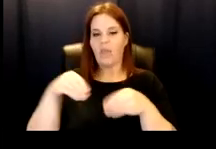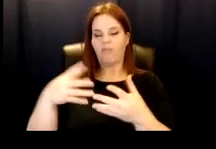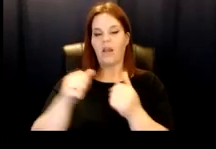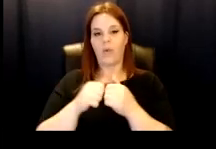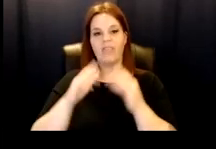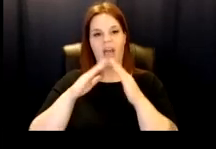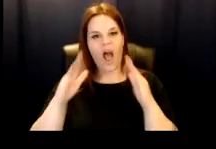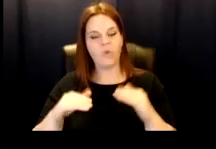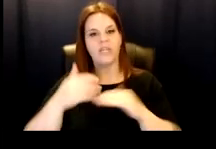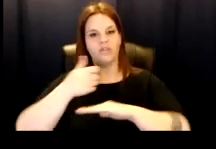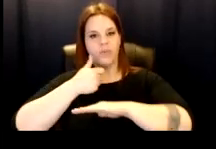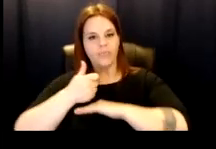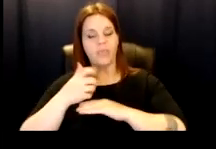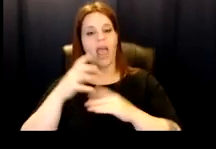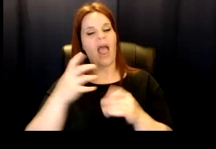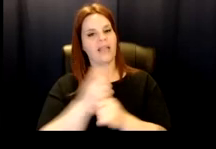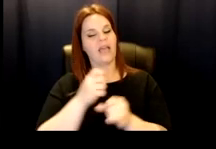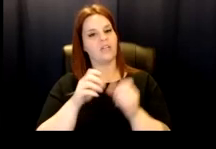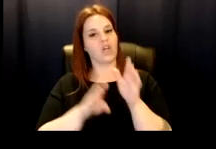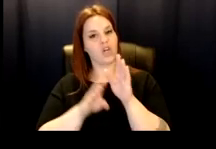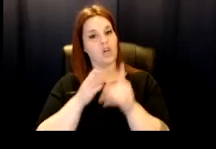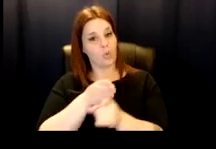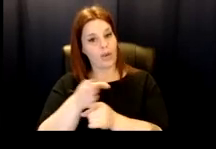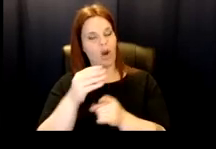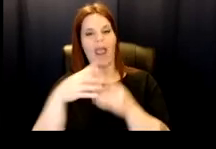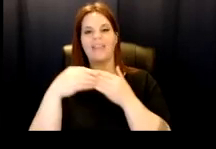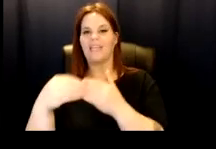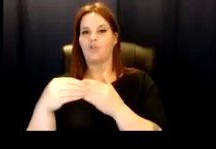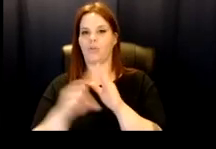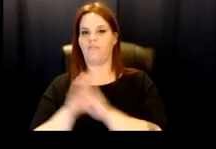career development and leadership development opportunities. We work to develop political